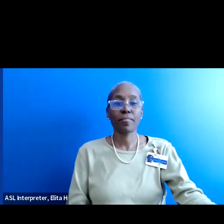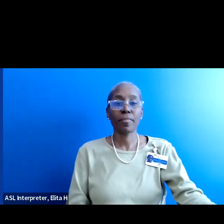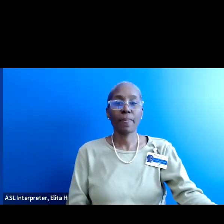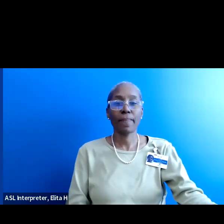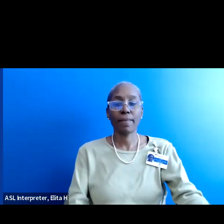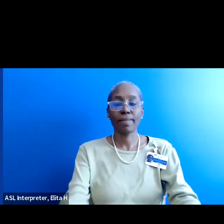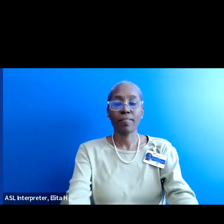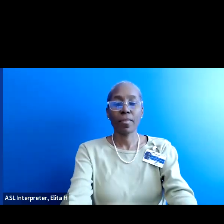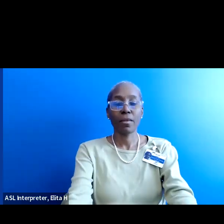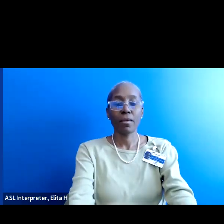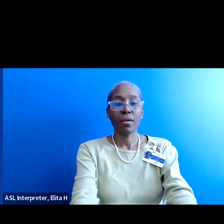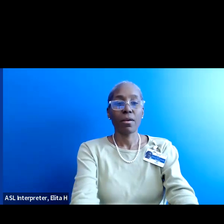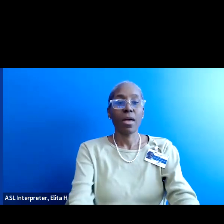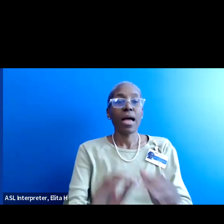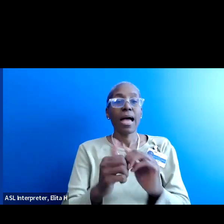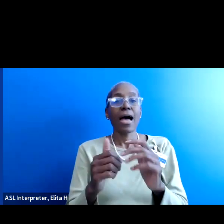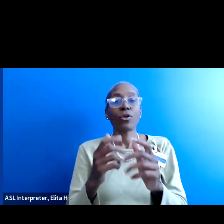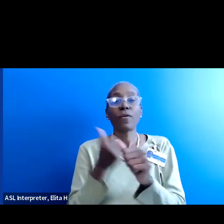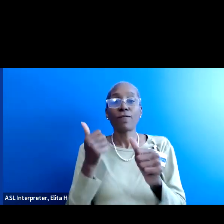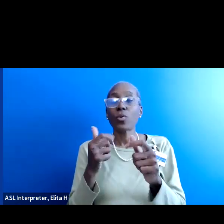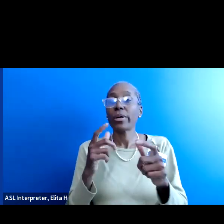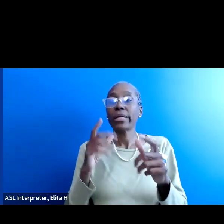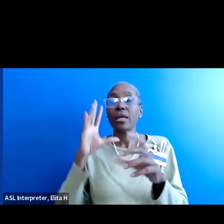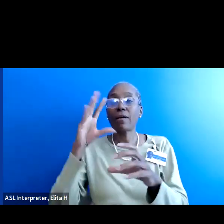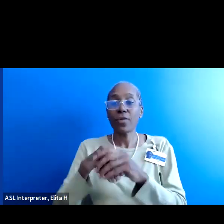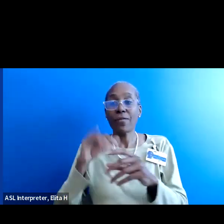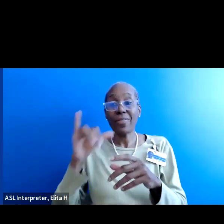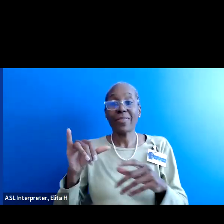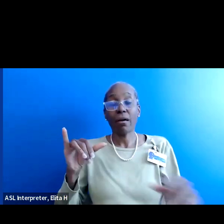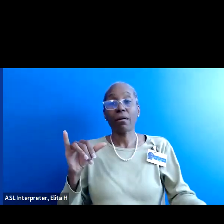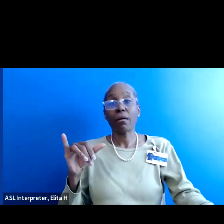How do you avoid ending up in a long-term care facility when you're a total